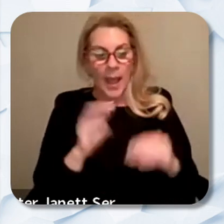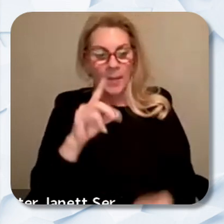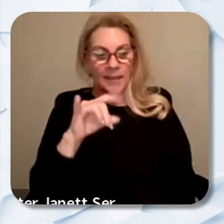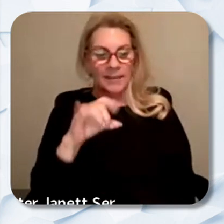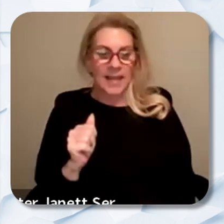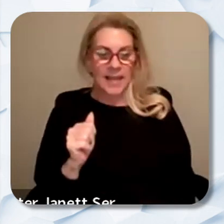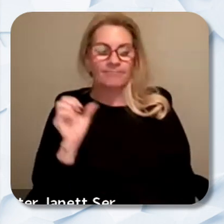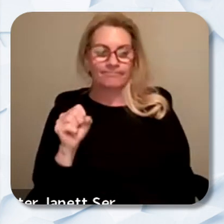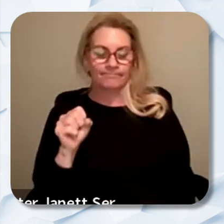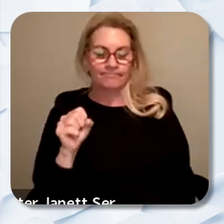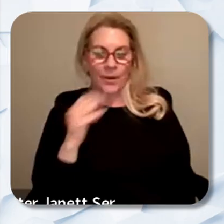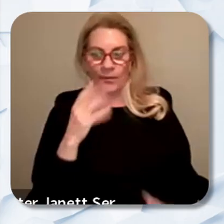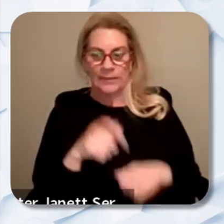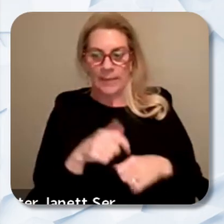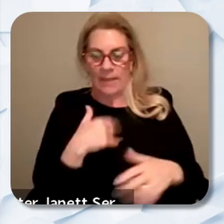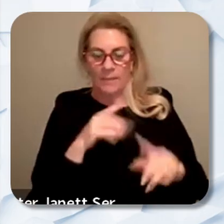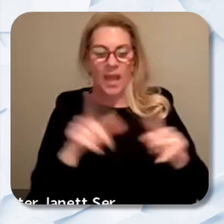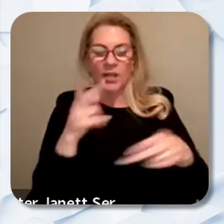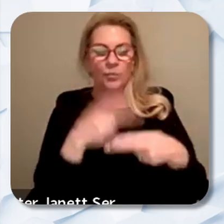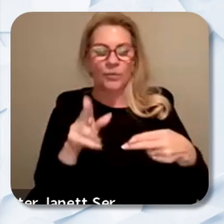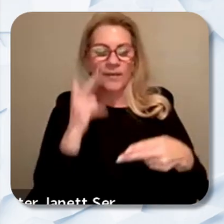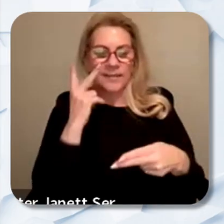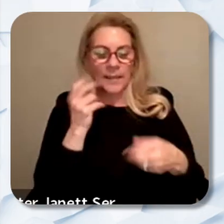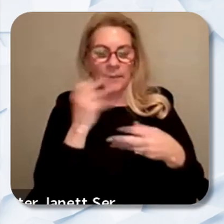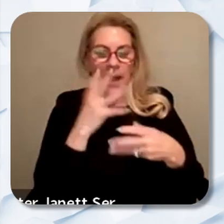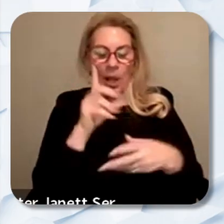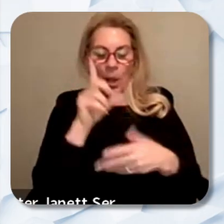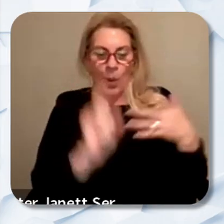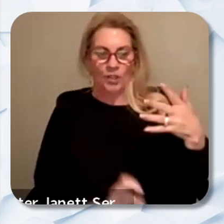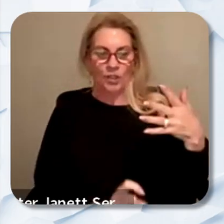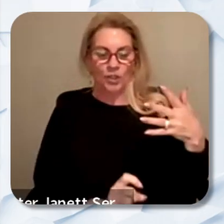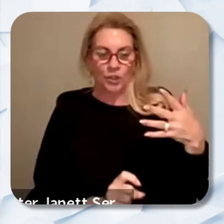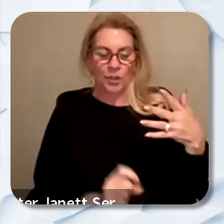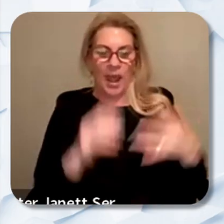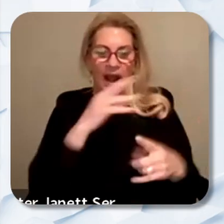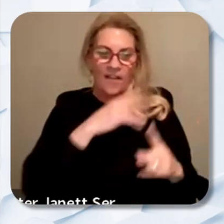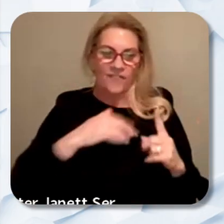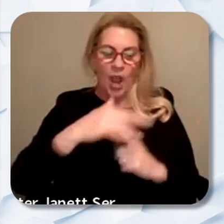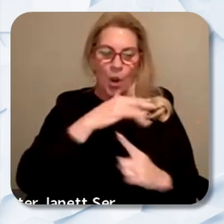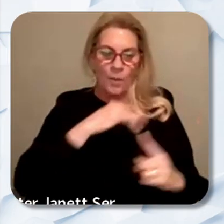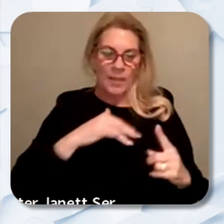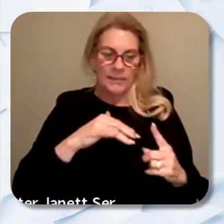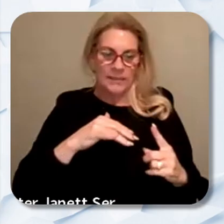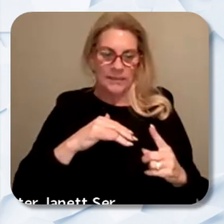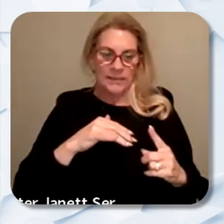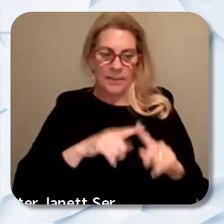want to add I don't know how much time we have but just really quickly I've seen a lot of questions coming through the Q and A about environments and although this is not a training that's